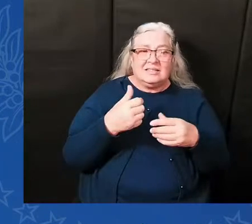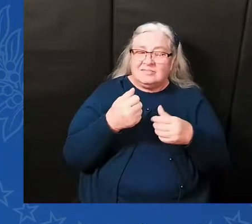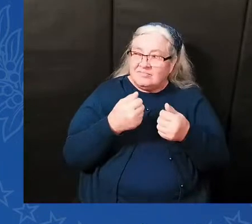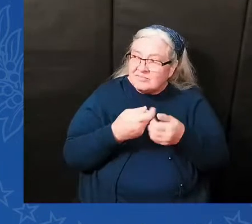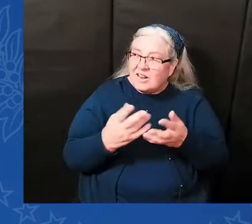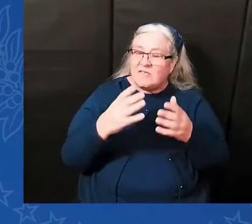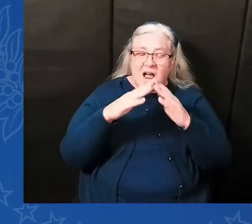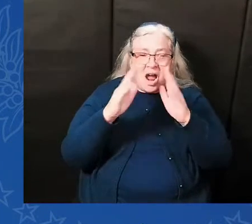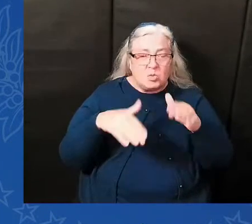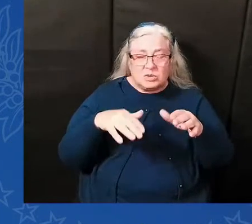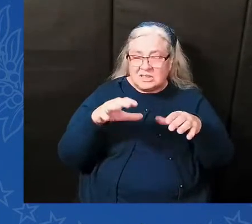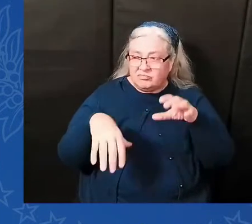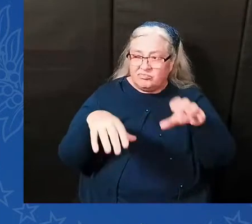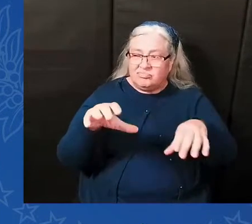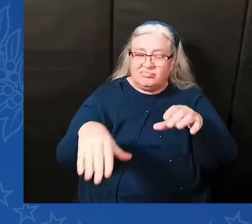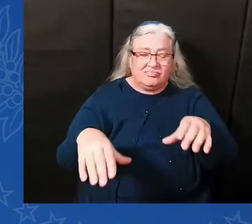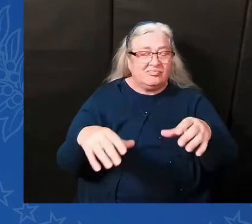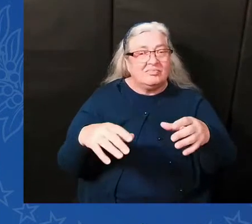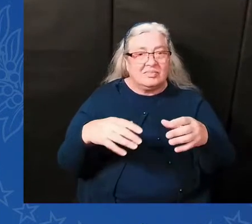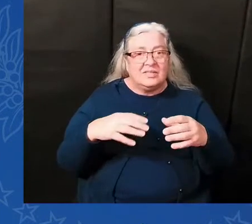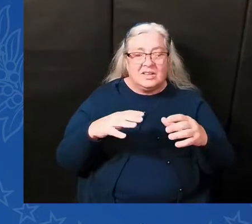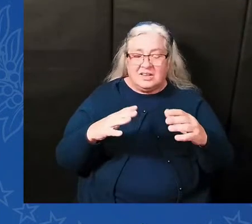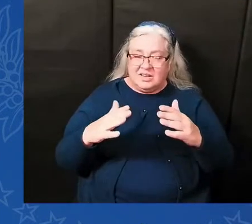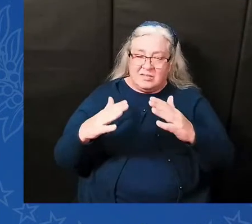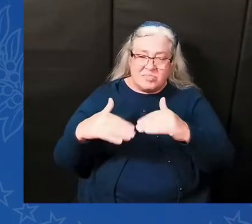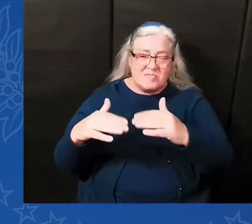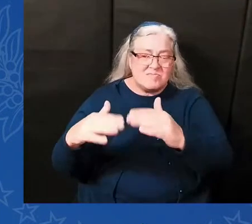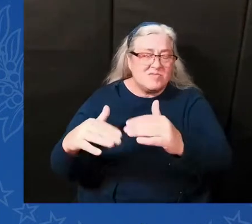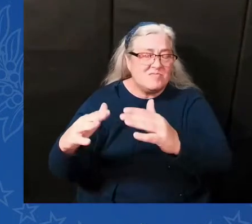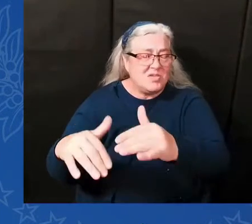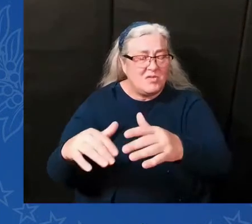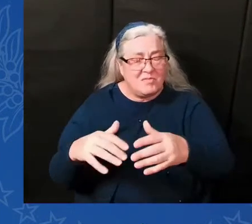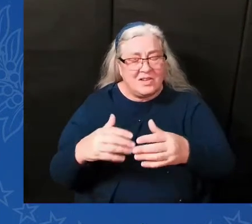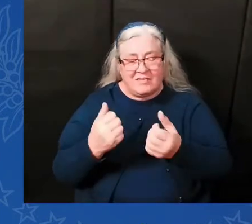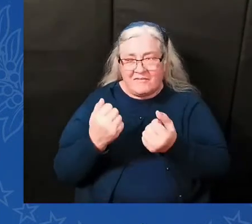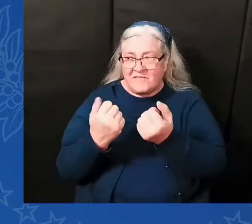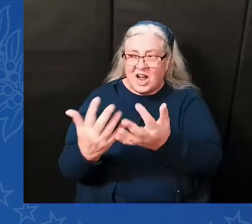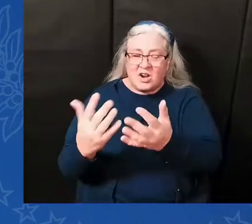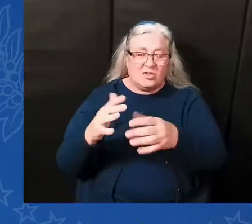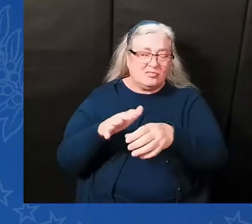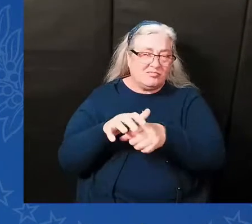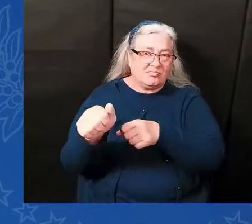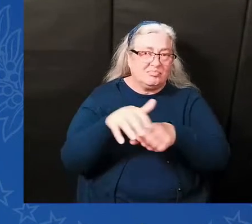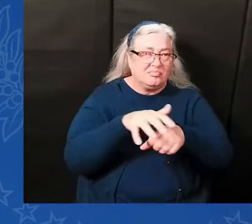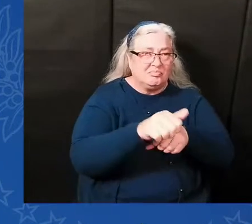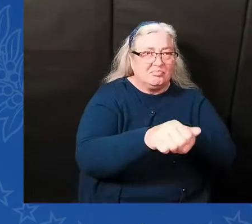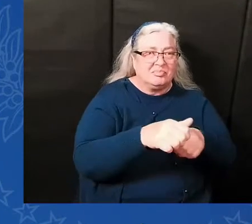In the wake of this tragedy, I signed a bill that requires affordable housing units to have reliable,